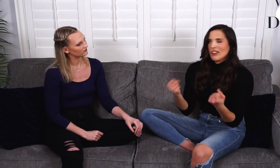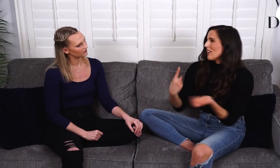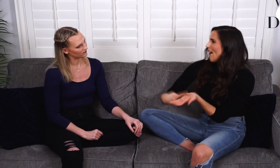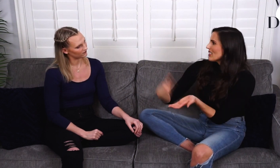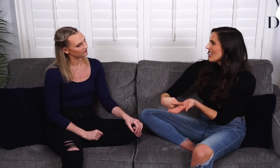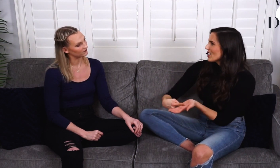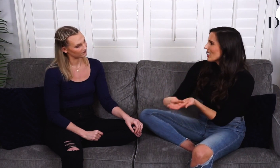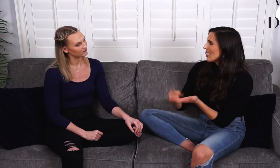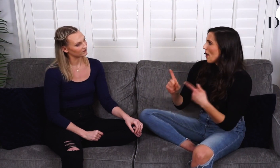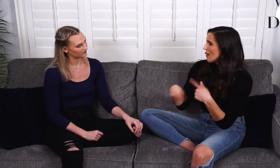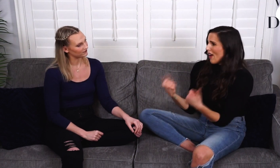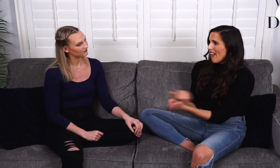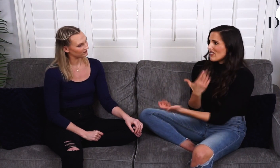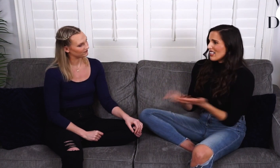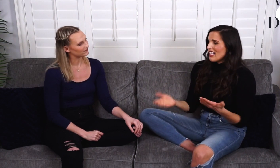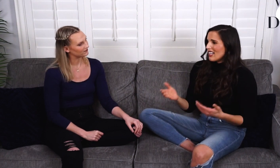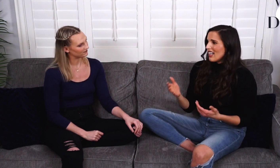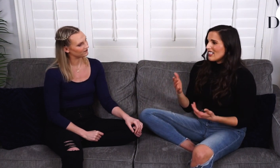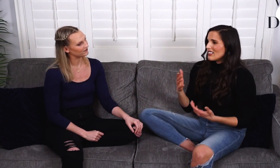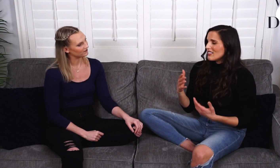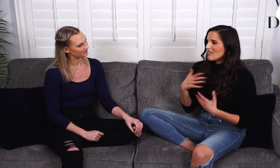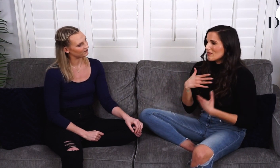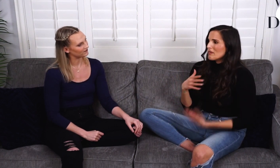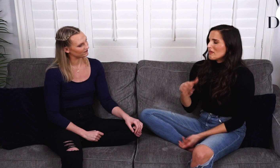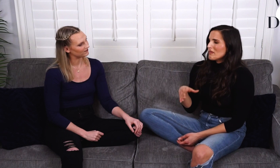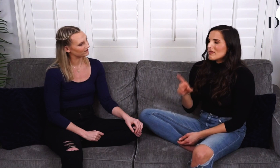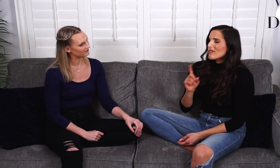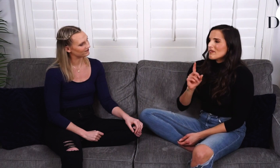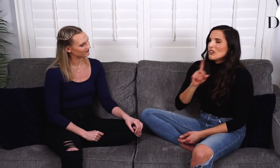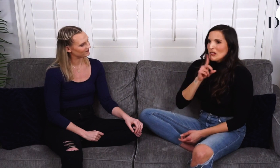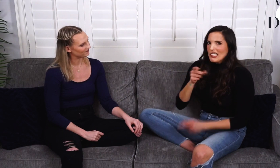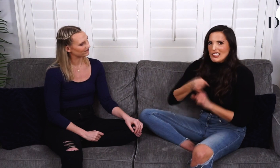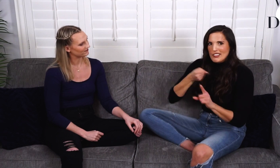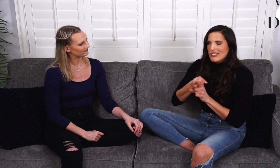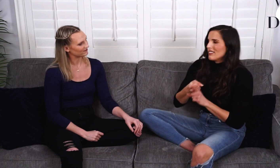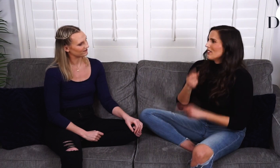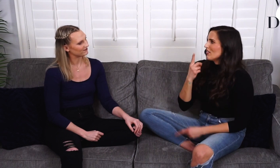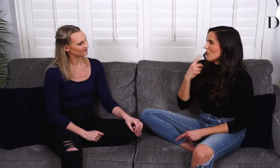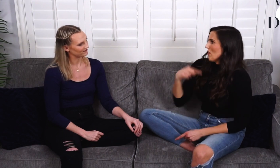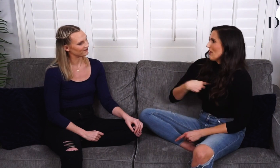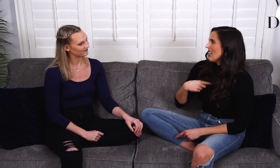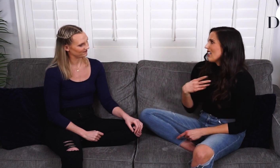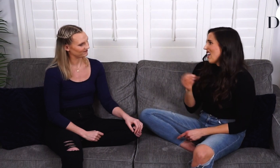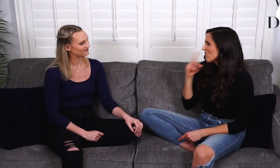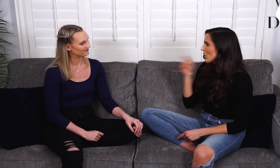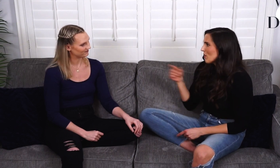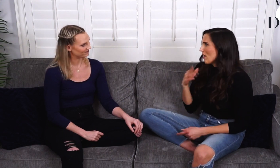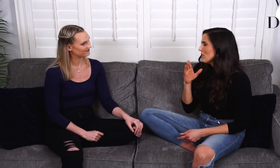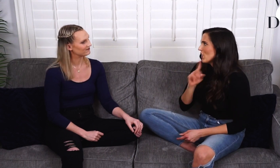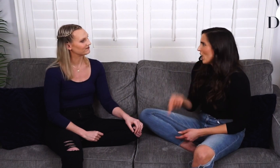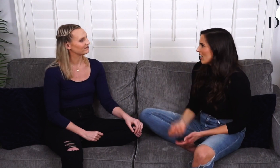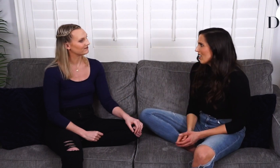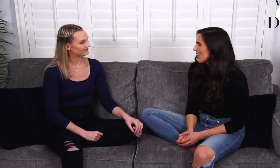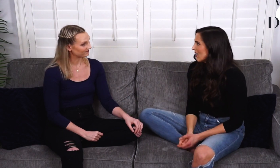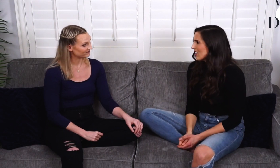healthy conversations about all these topics. It really made an impact for me and for you, I'm sure too.